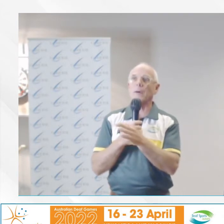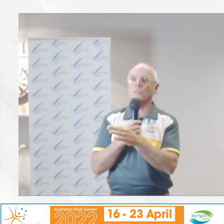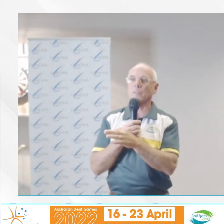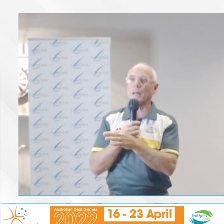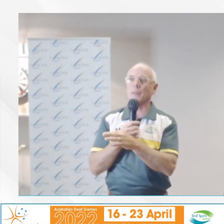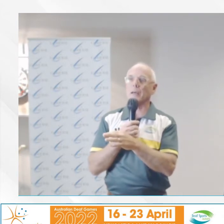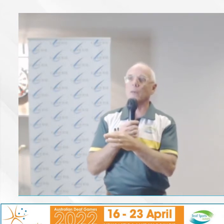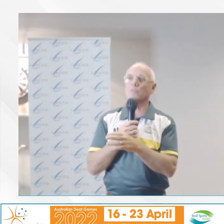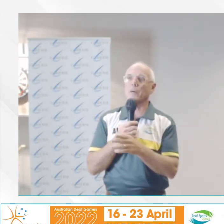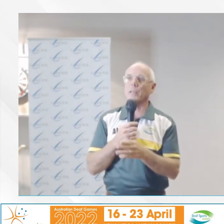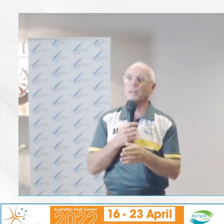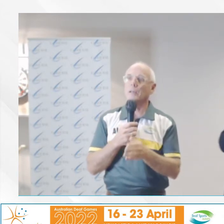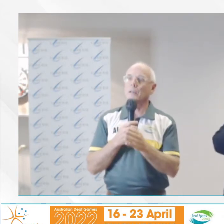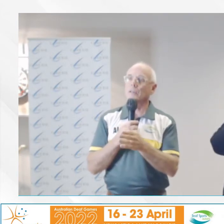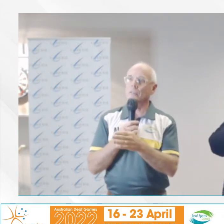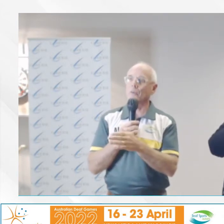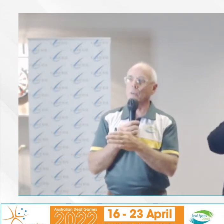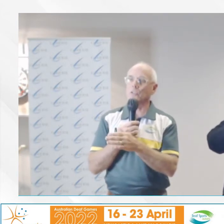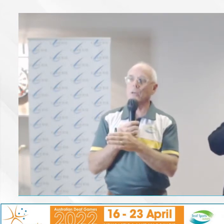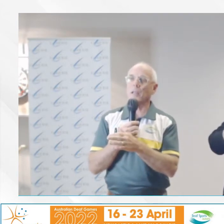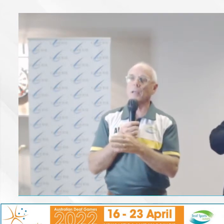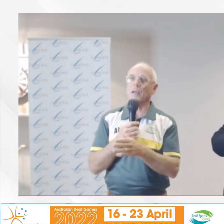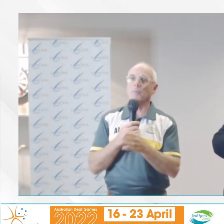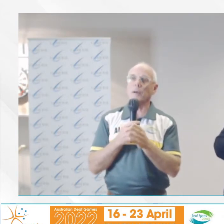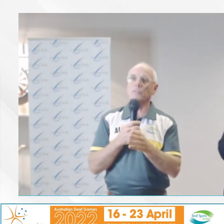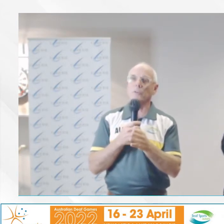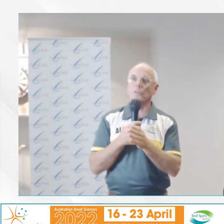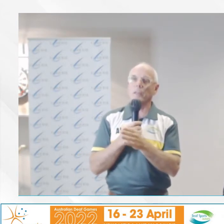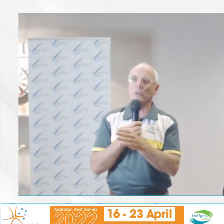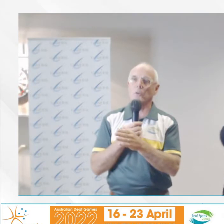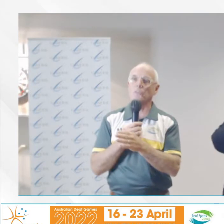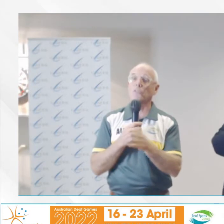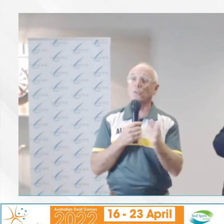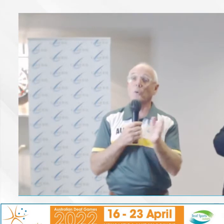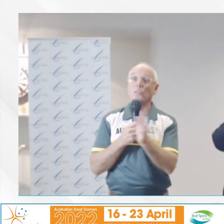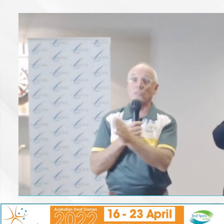start of the game running dead winners training and basic alternating courses for all their staff